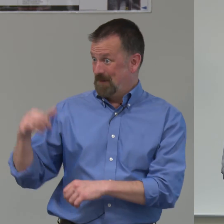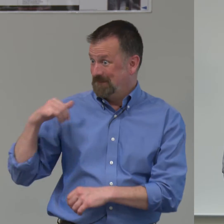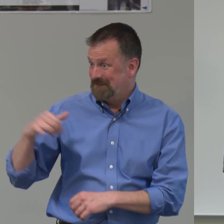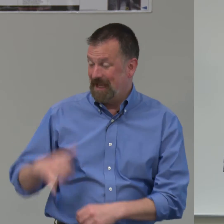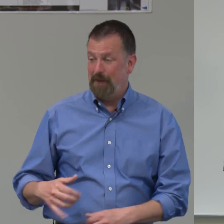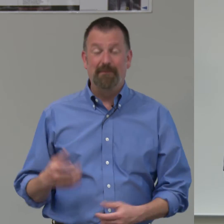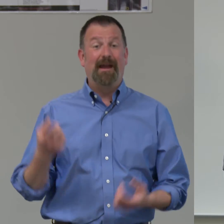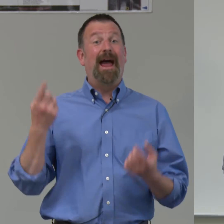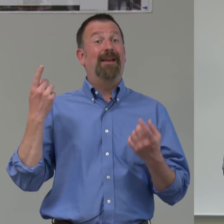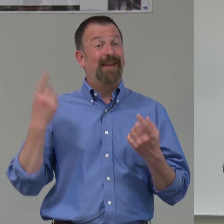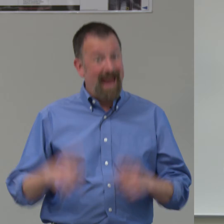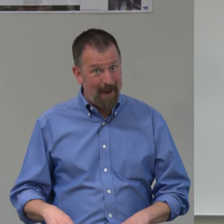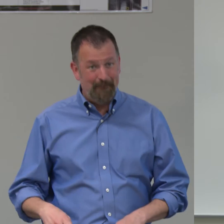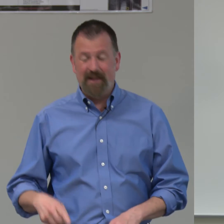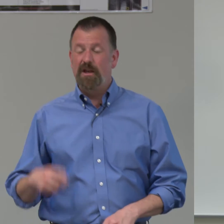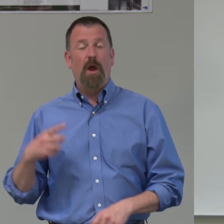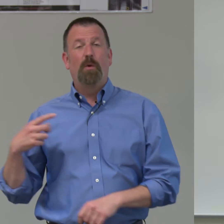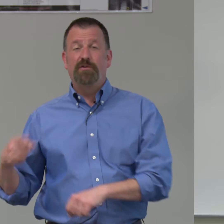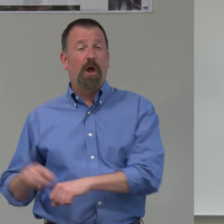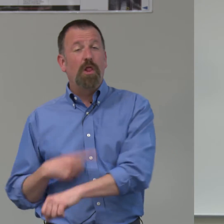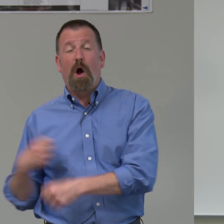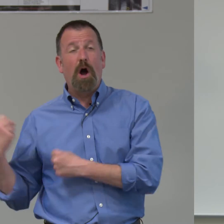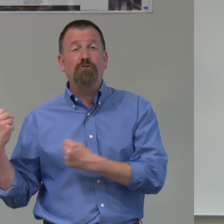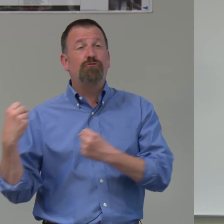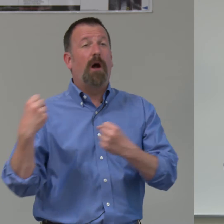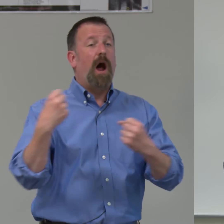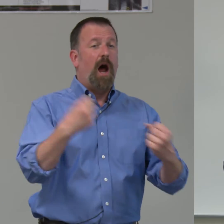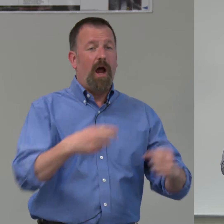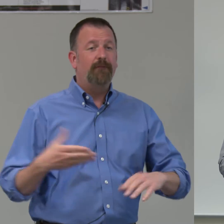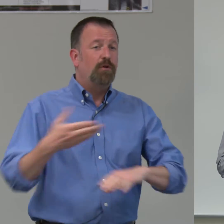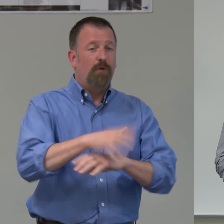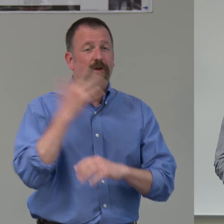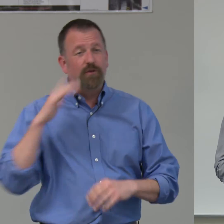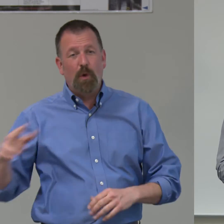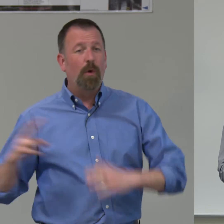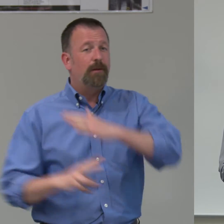into work together because it was a long drive across the Golden Gate Bridge to get to work,